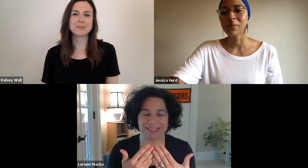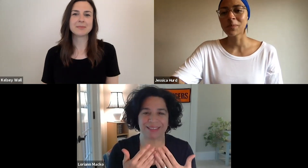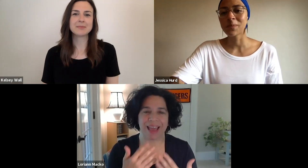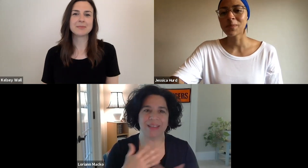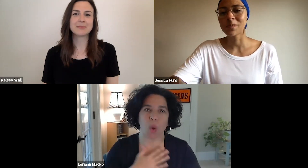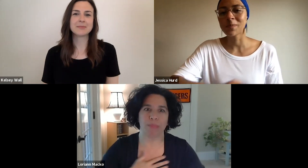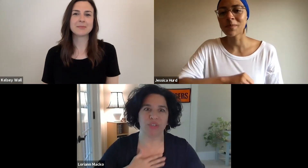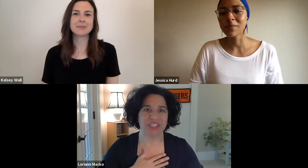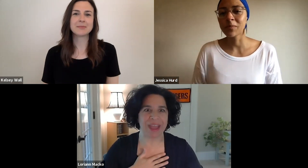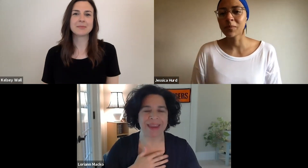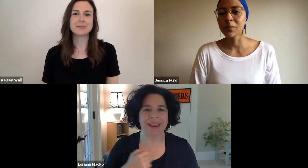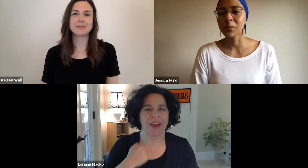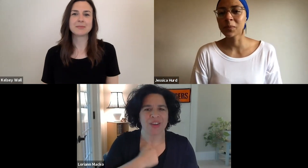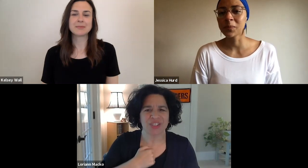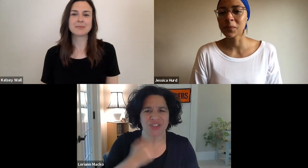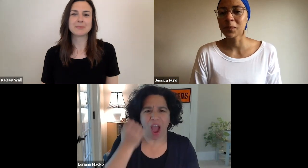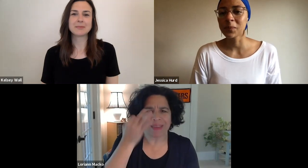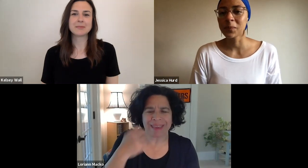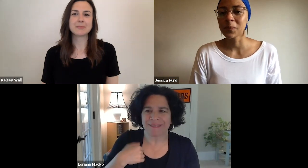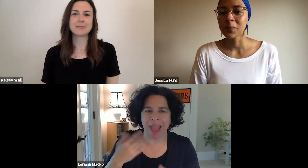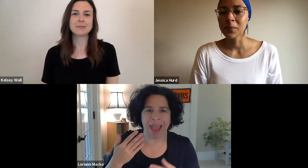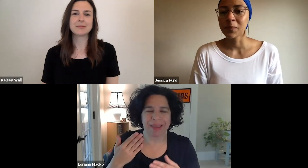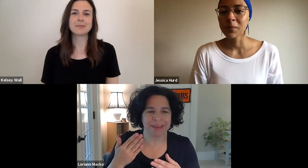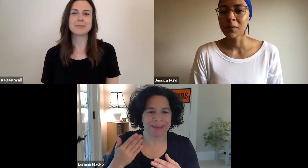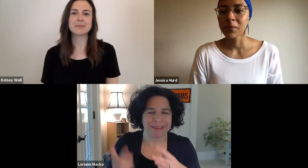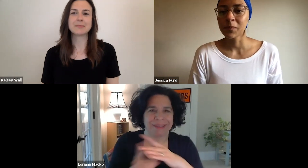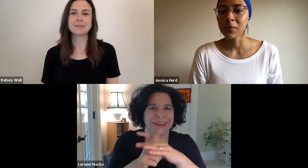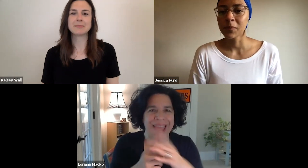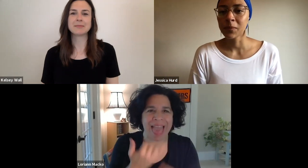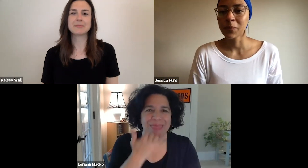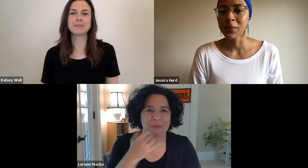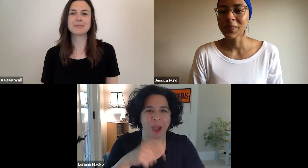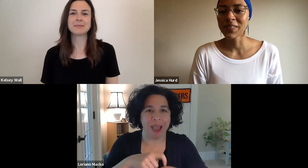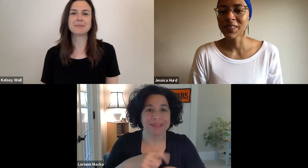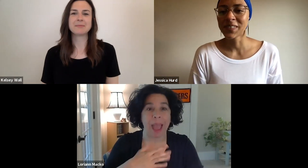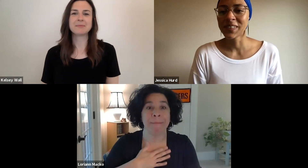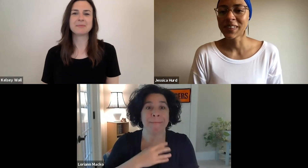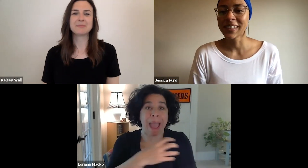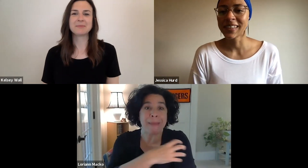Loriann: Thank you so much. I really appreciate what you've been able to share with us today.